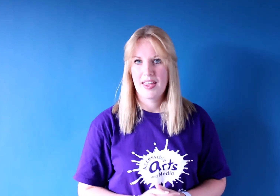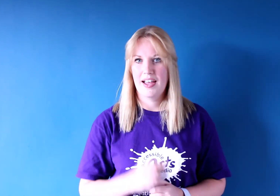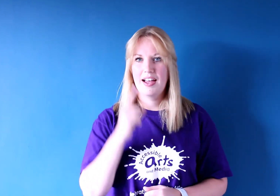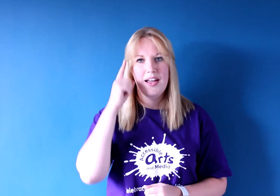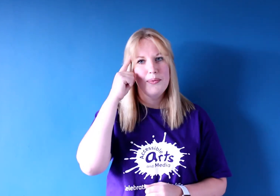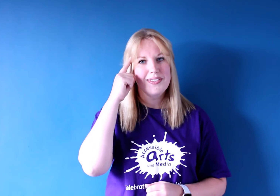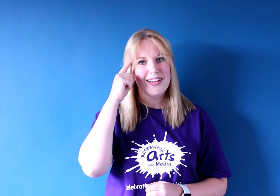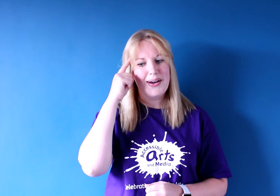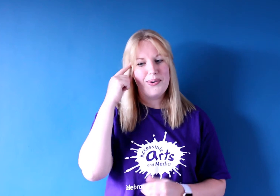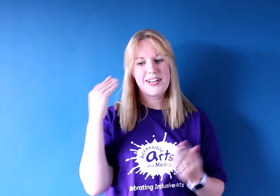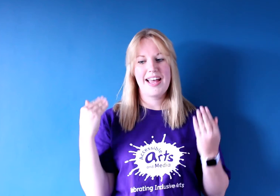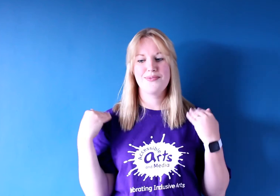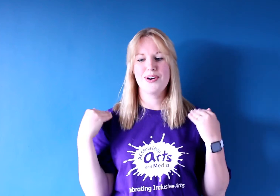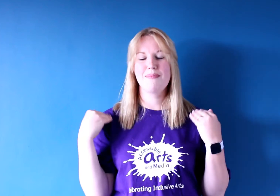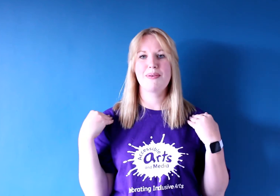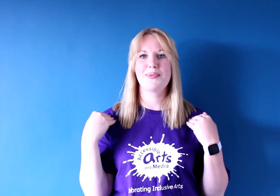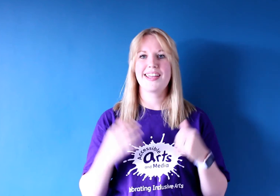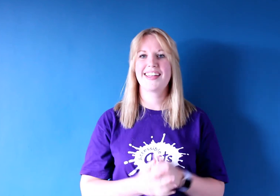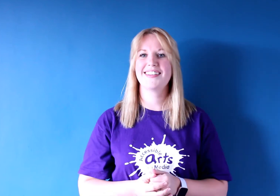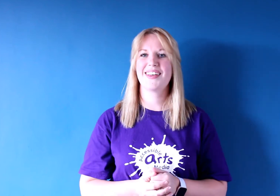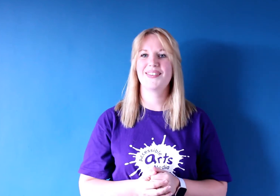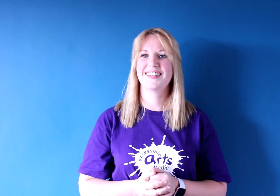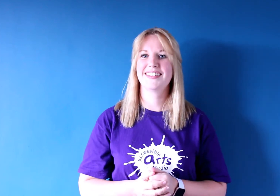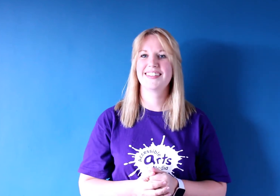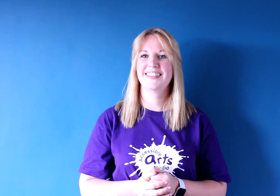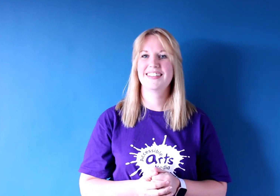I wonder what kind of warm-up we can do